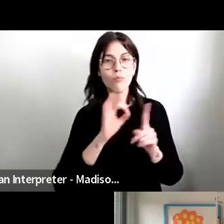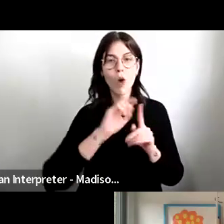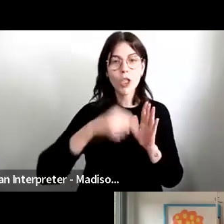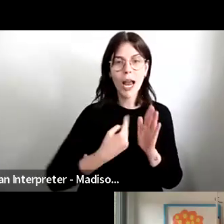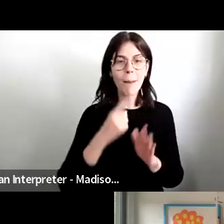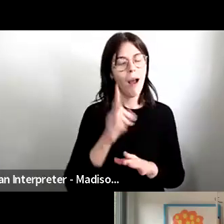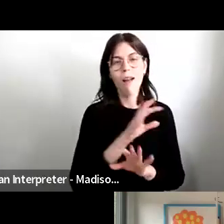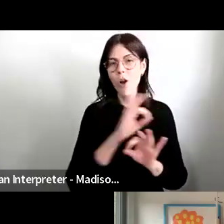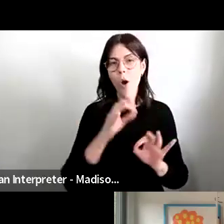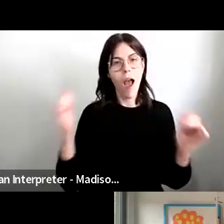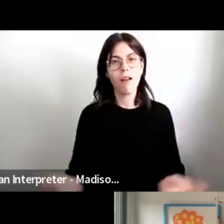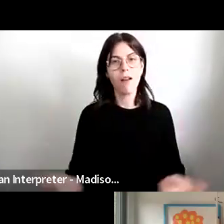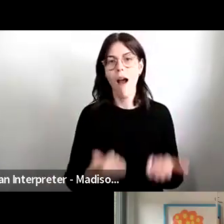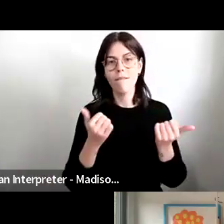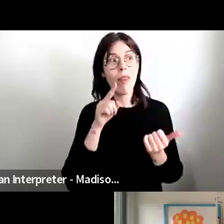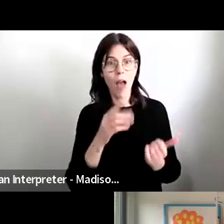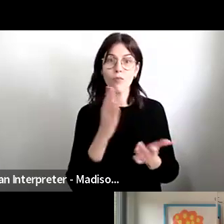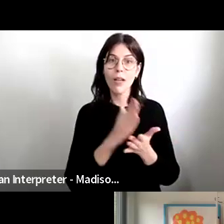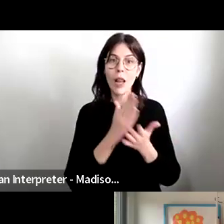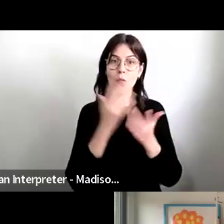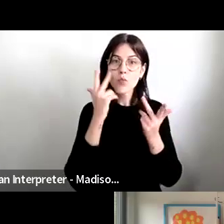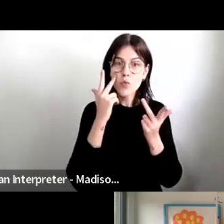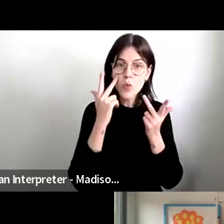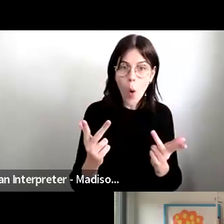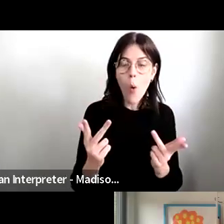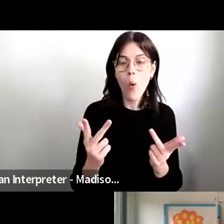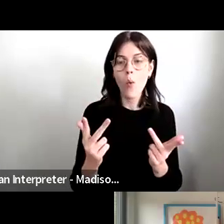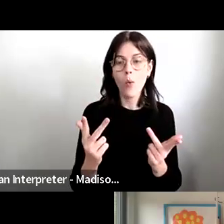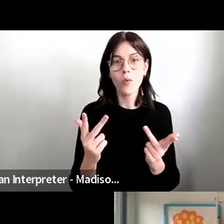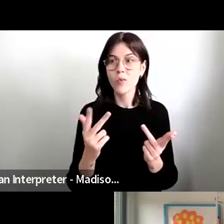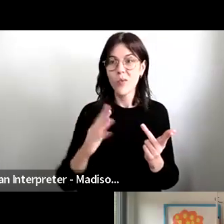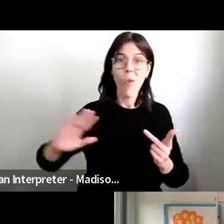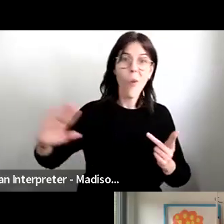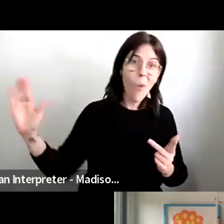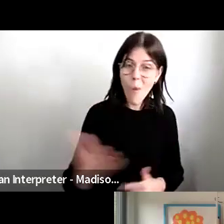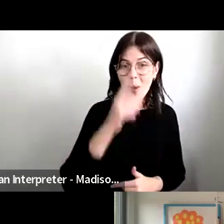and that's just an indication to everyone in the sector that we need to increase the pie,